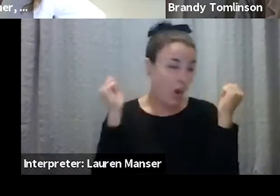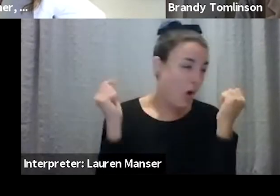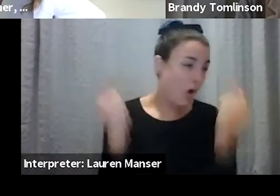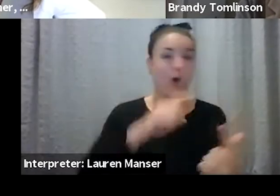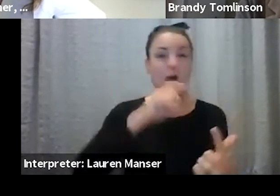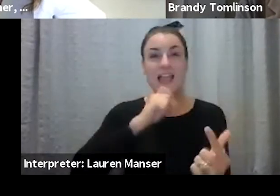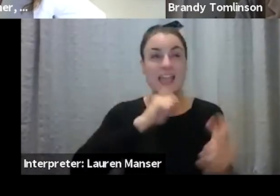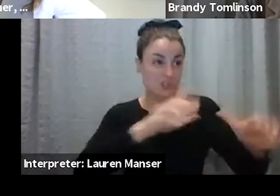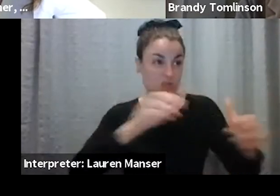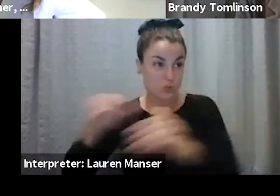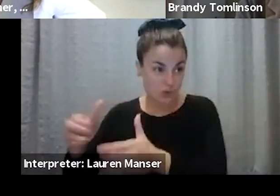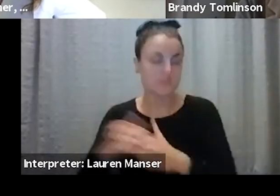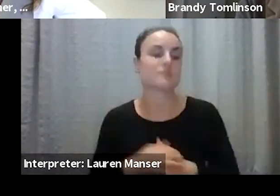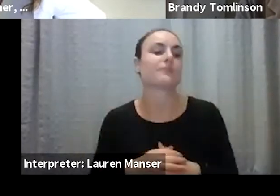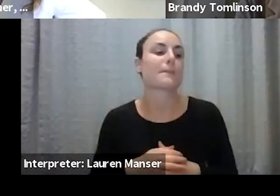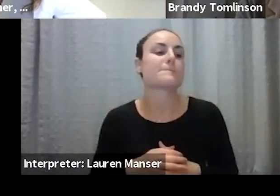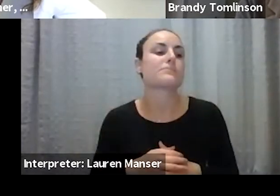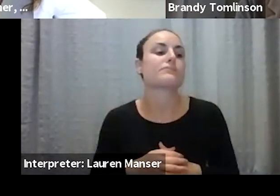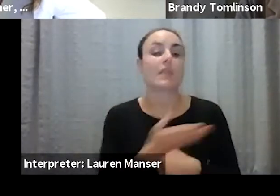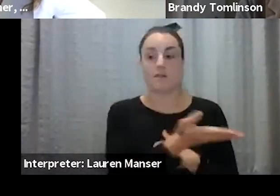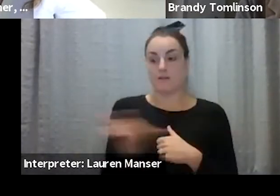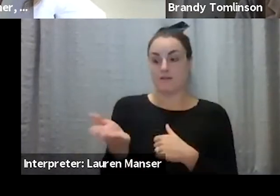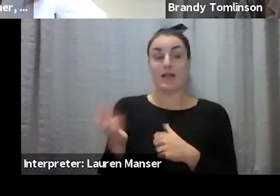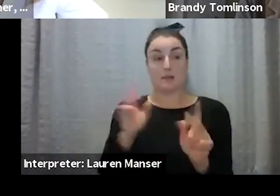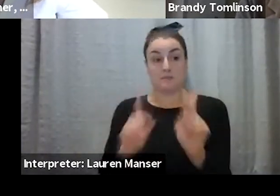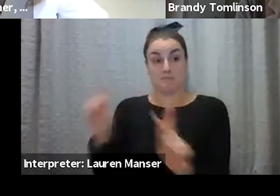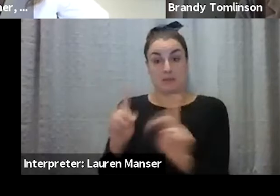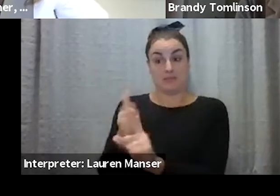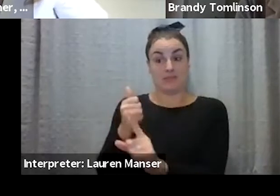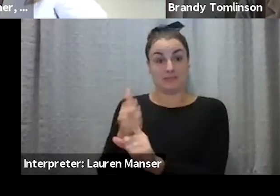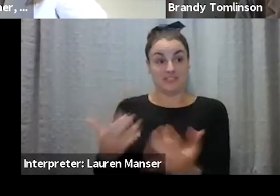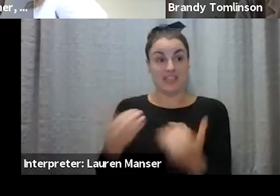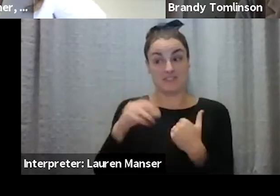People with disabilities were much less likely to be employed than those without a disability,